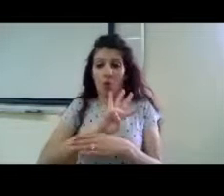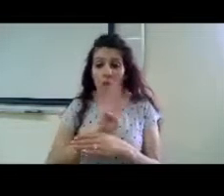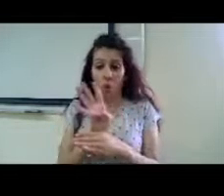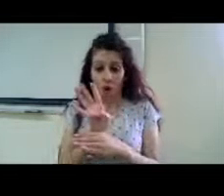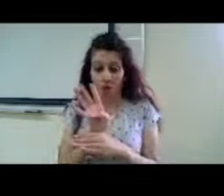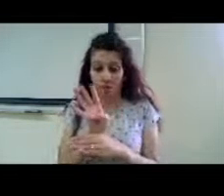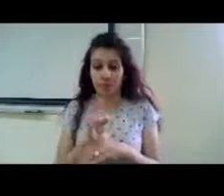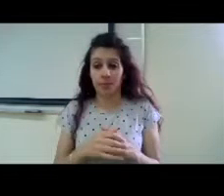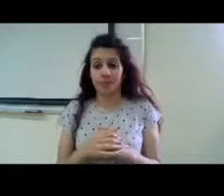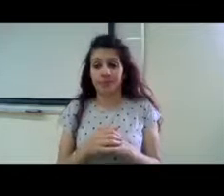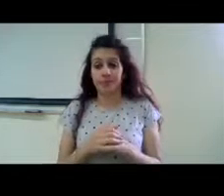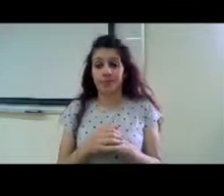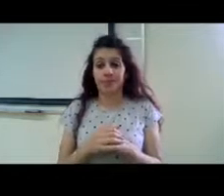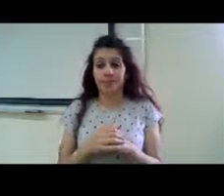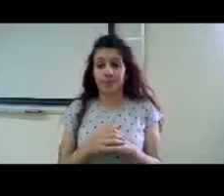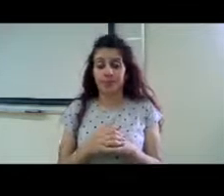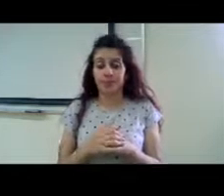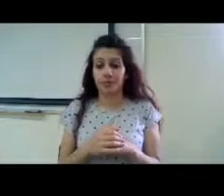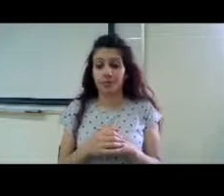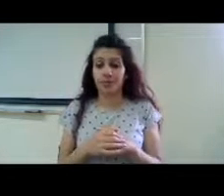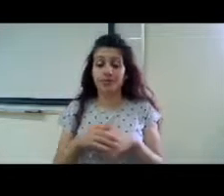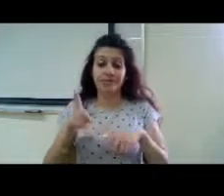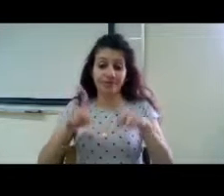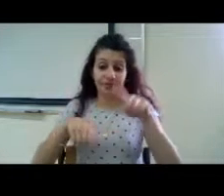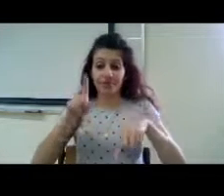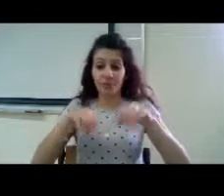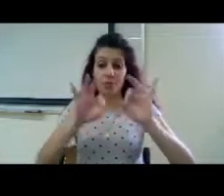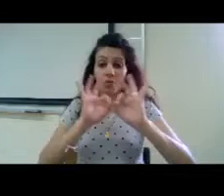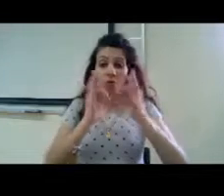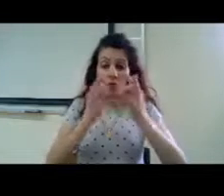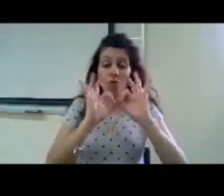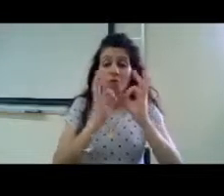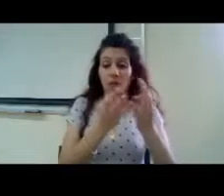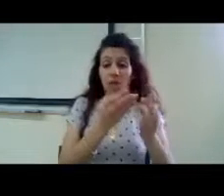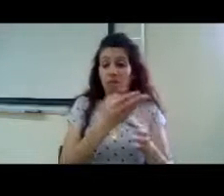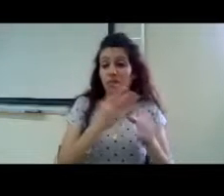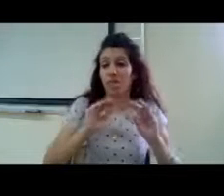months so this is exactly what we do and we kind of sit at the intersection